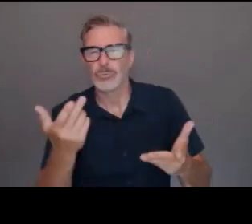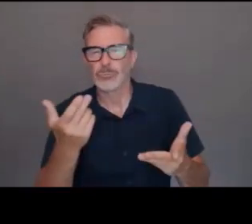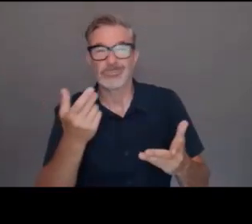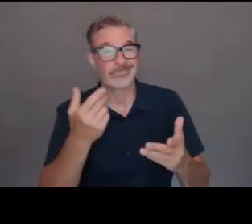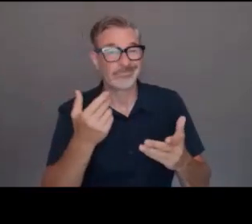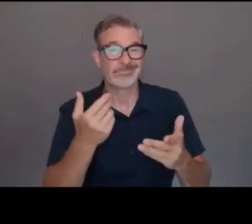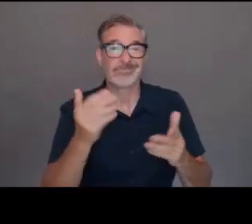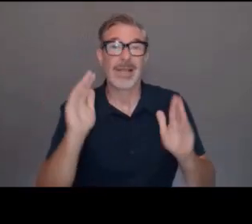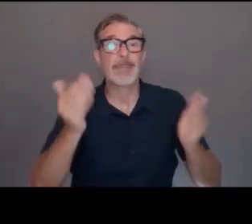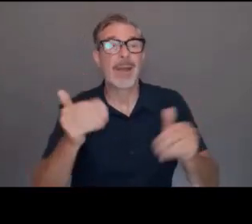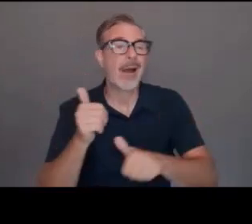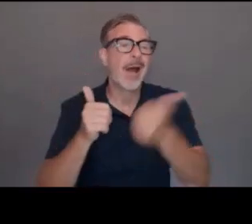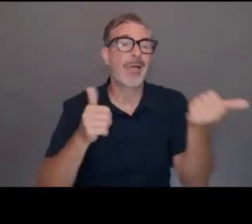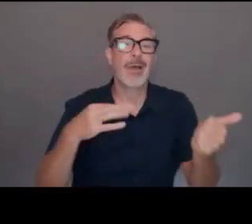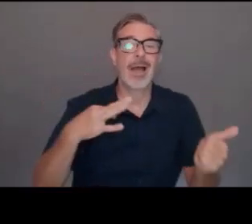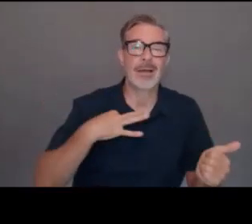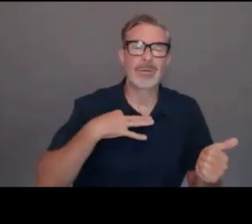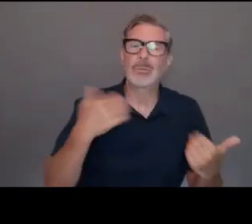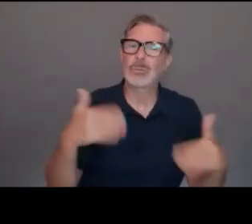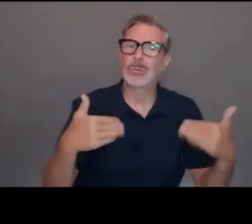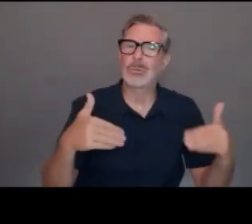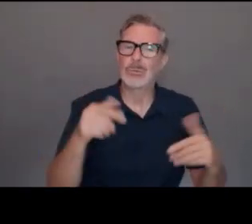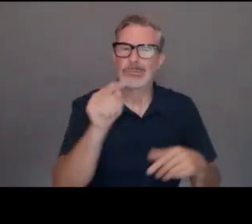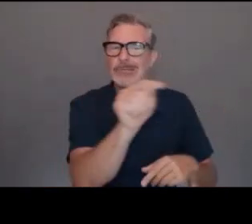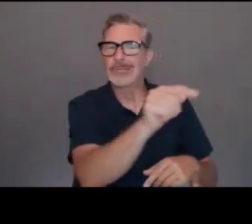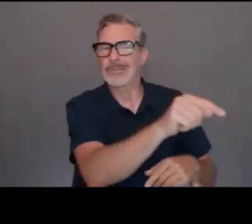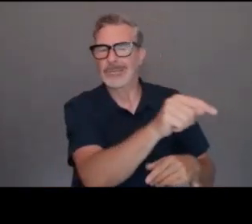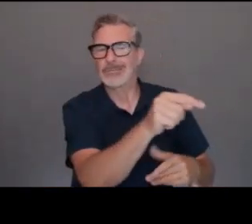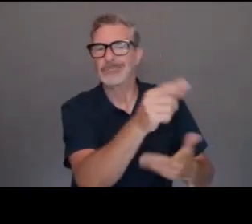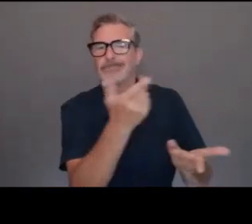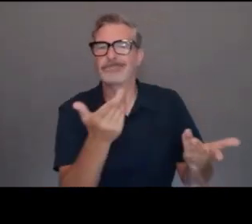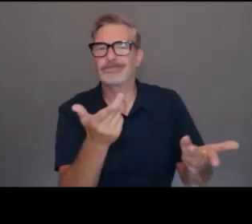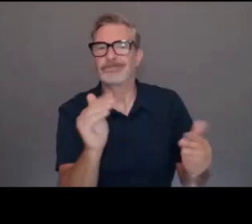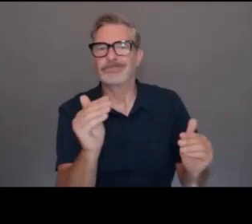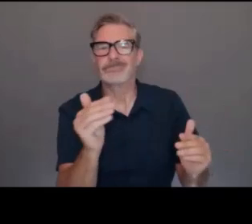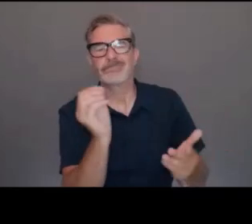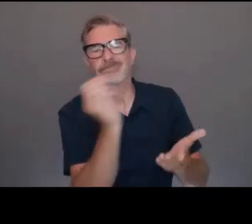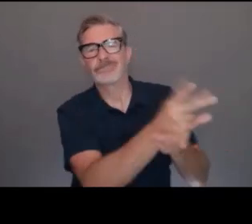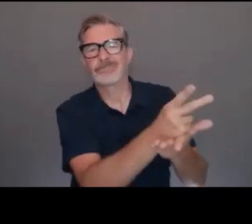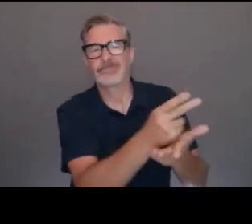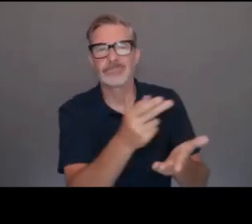So many applicants are not awarded because of limited funds allocated to a given